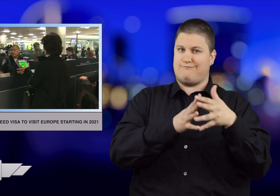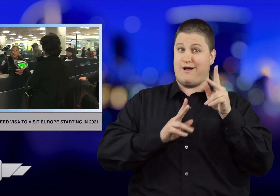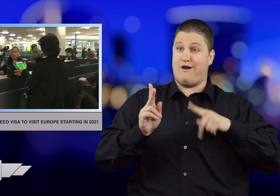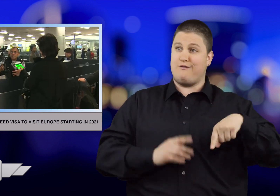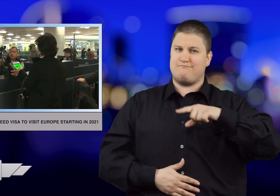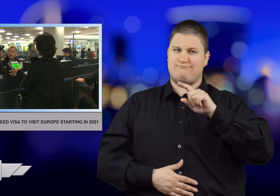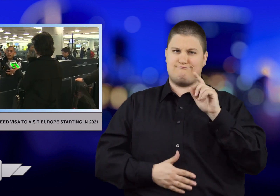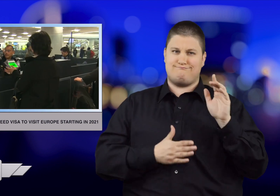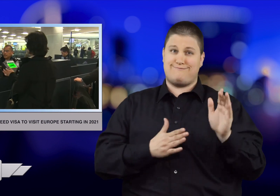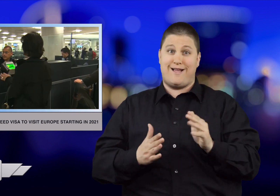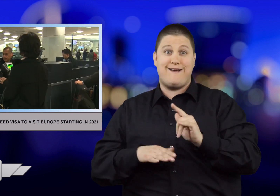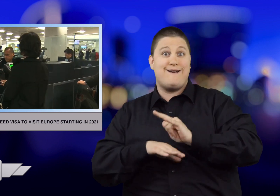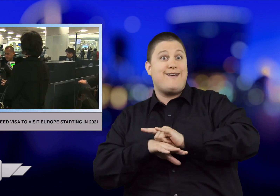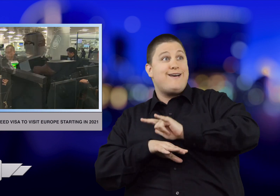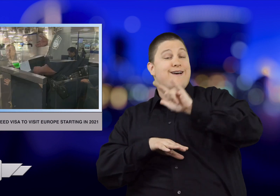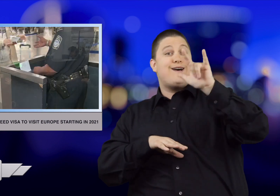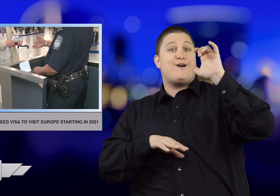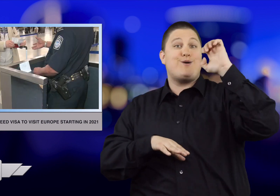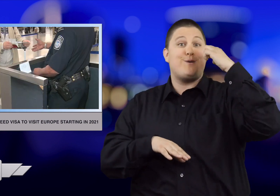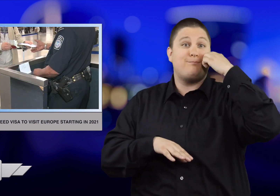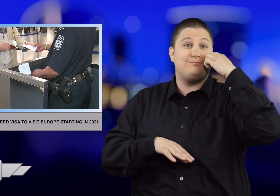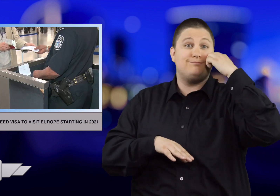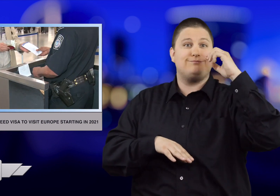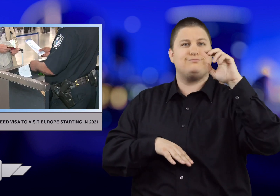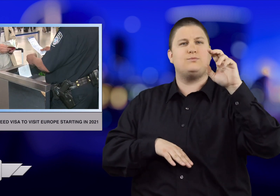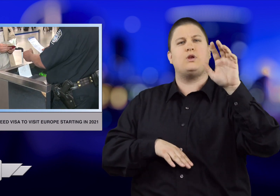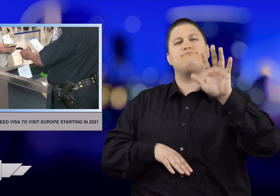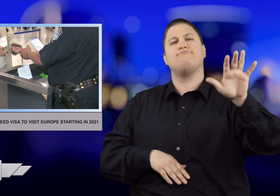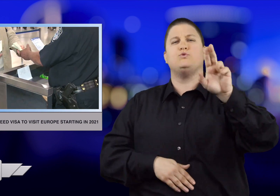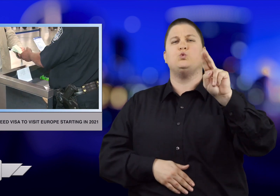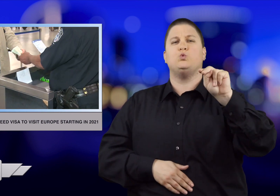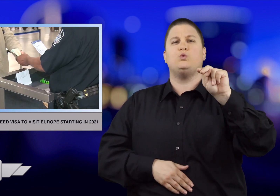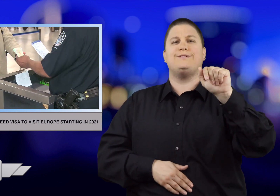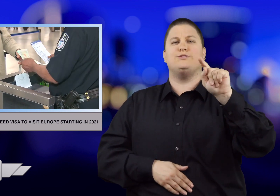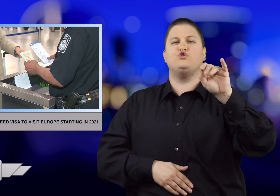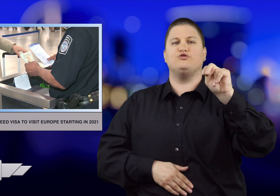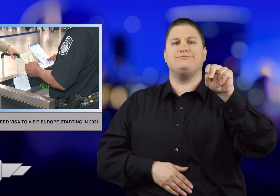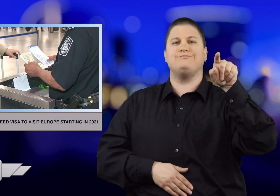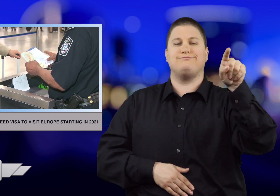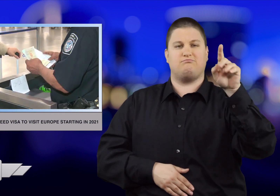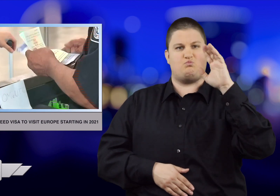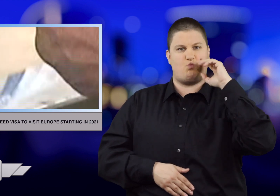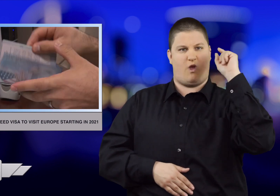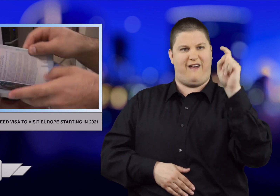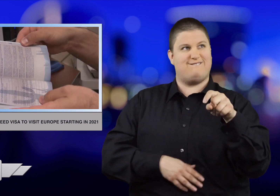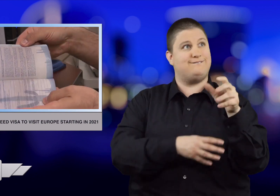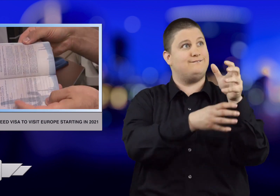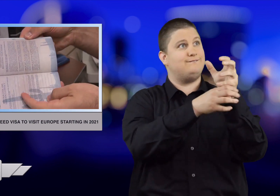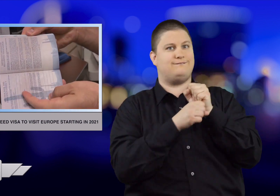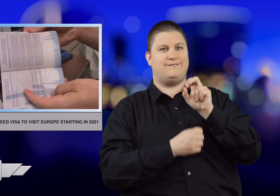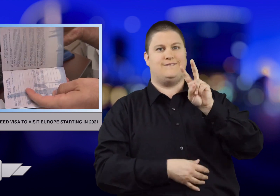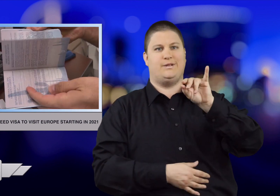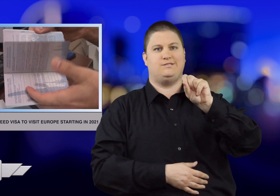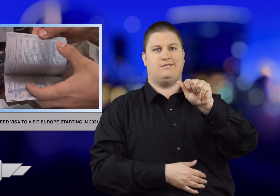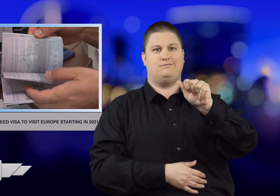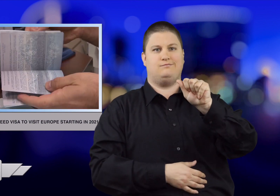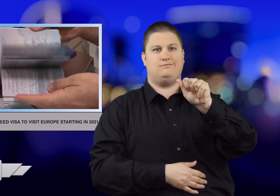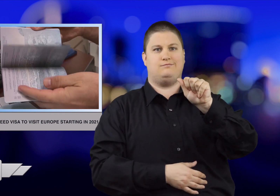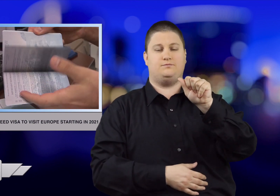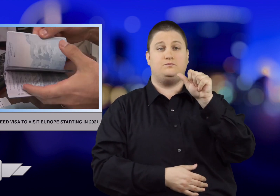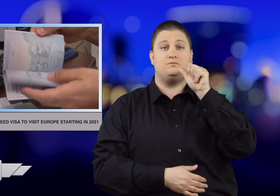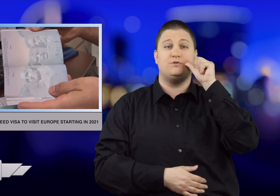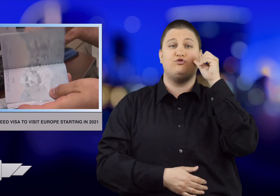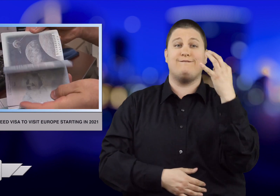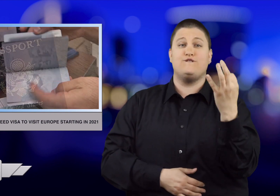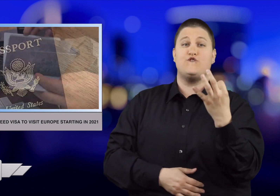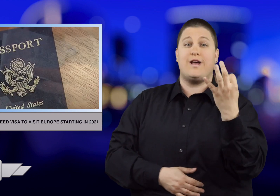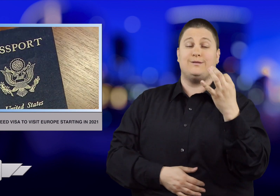Starting in 2021 Americans traveling to European Union nations will have to get a visa.